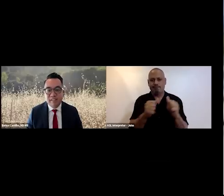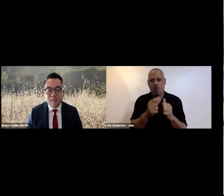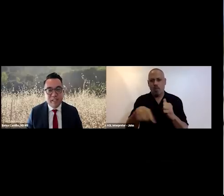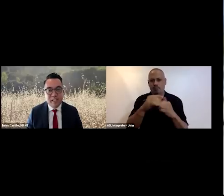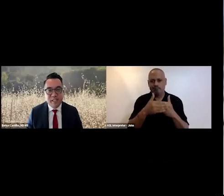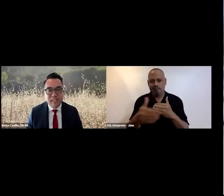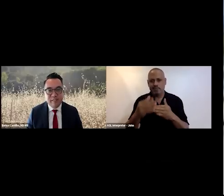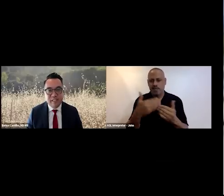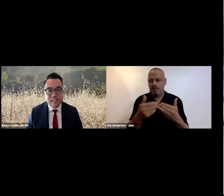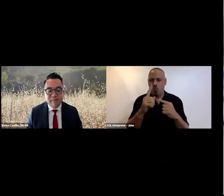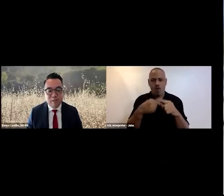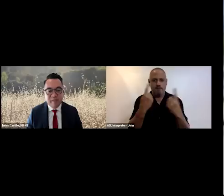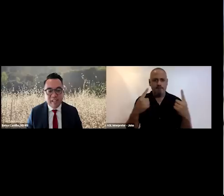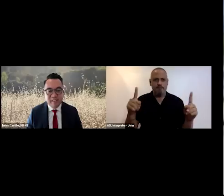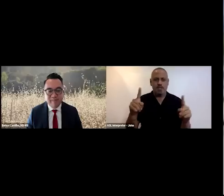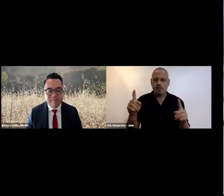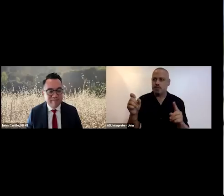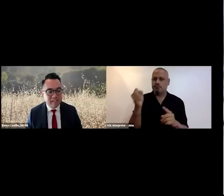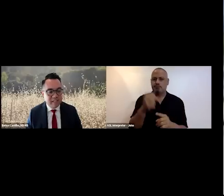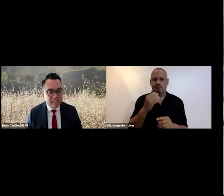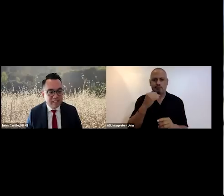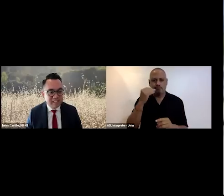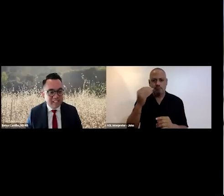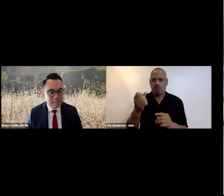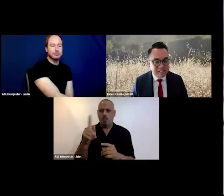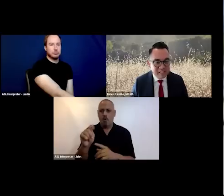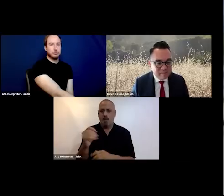even when they achieve some form of housing. Next slide, please.